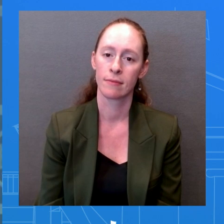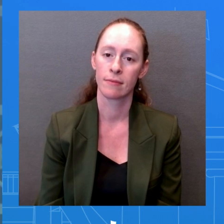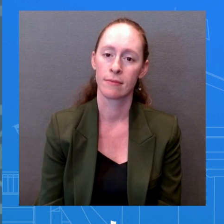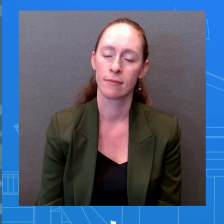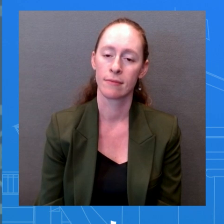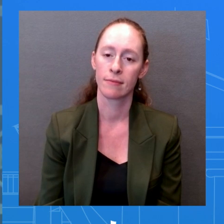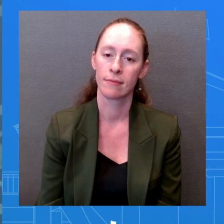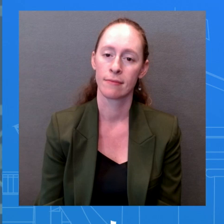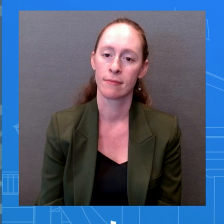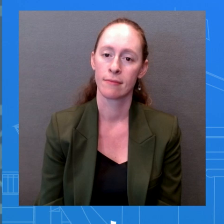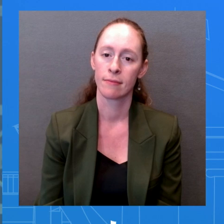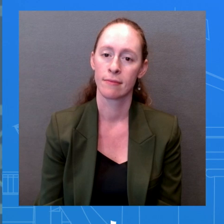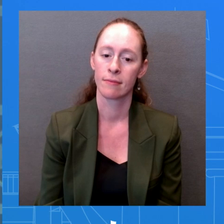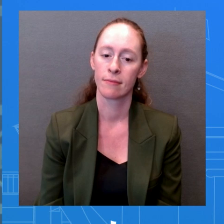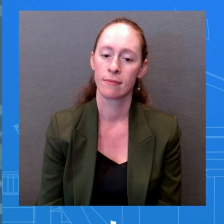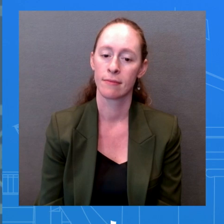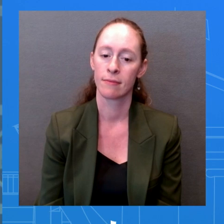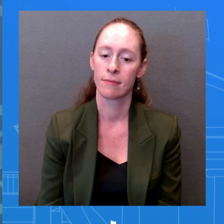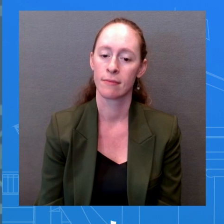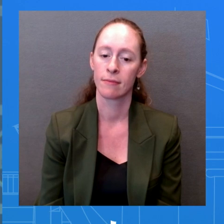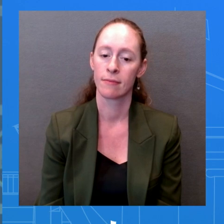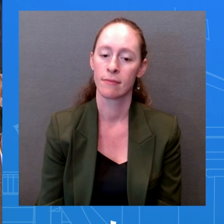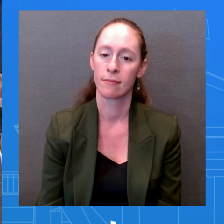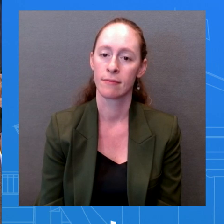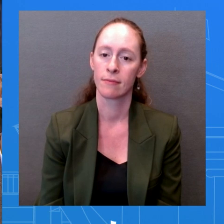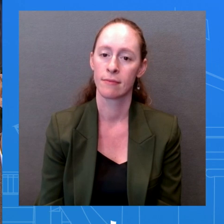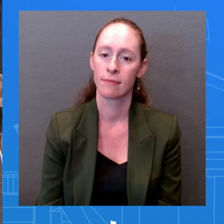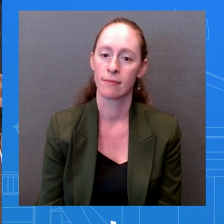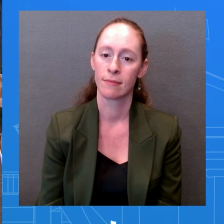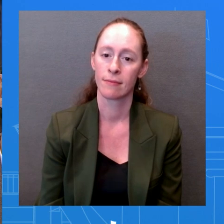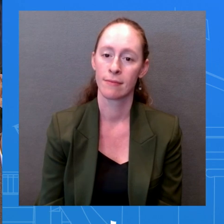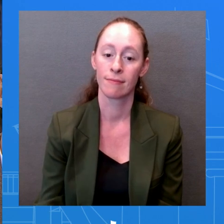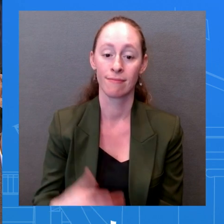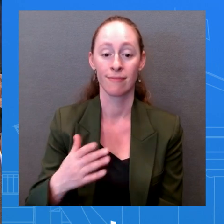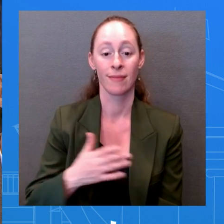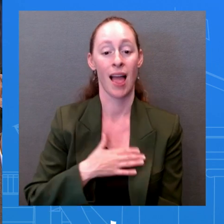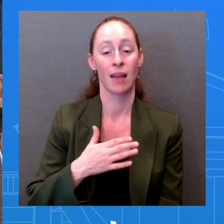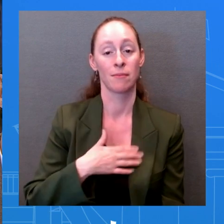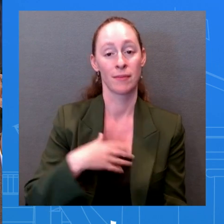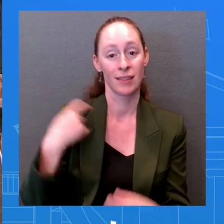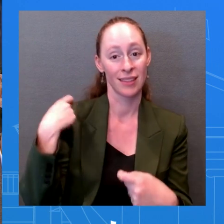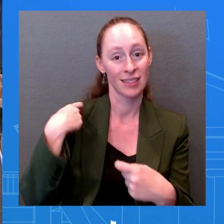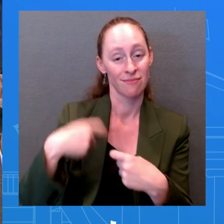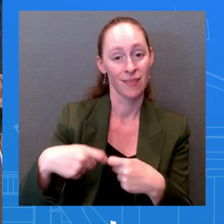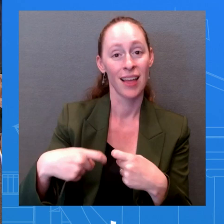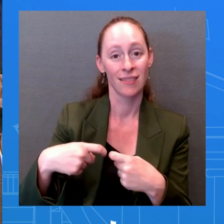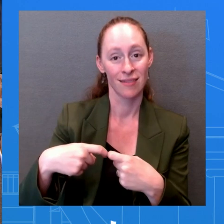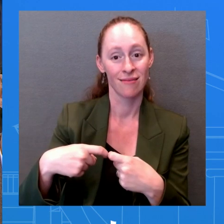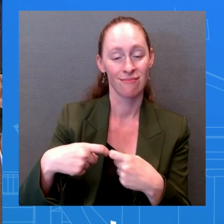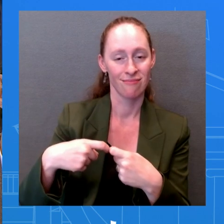a happy Hispanic Heritage Month as the son of a Latino immigrant. So -- Ms. Jean-Pierre: Well, thank you.